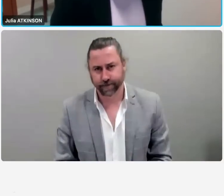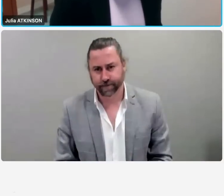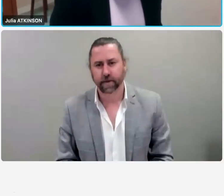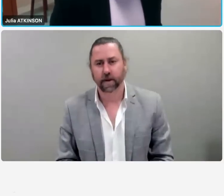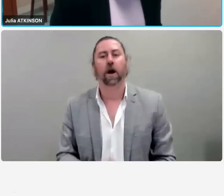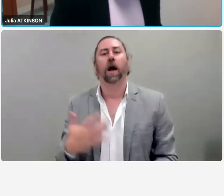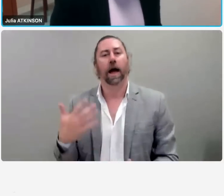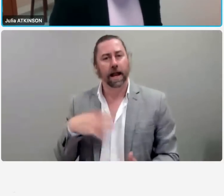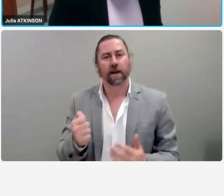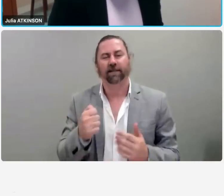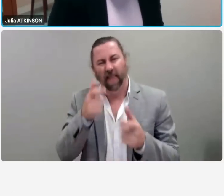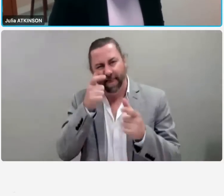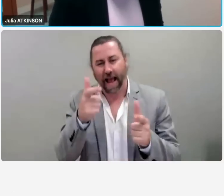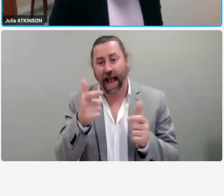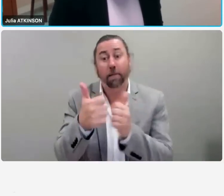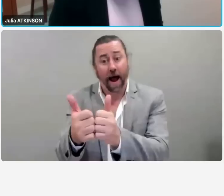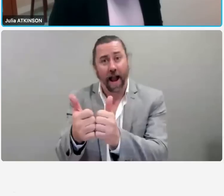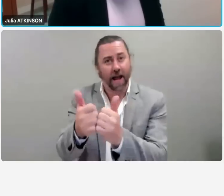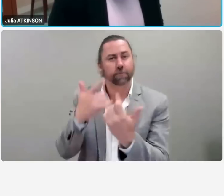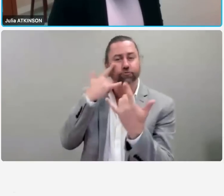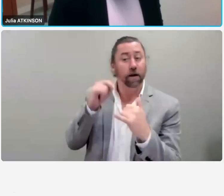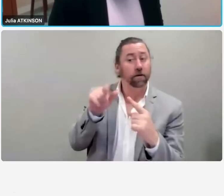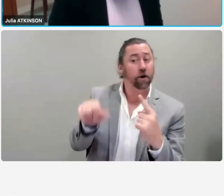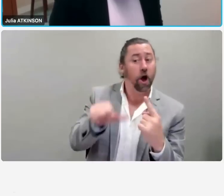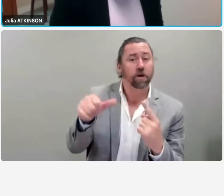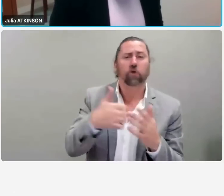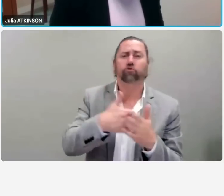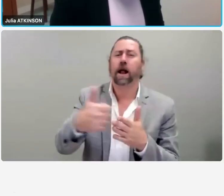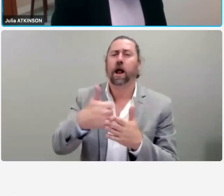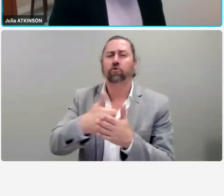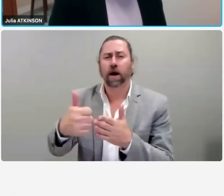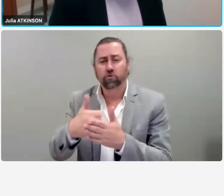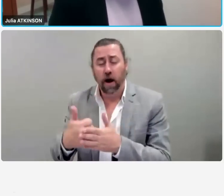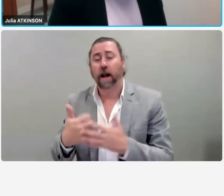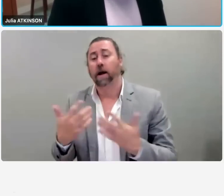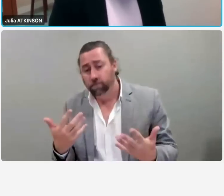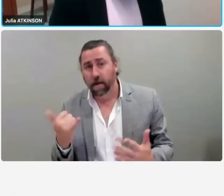by a care partner there was a strong view that there will be times when more support is needed and